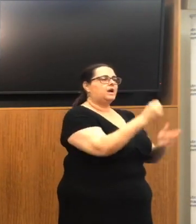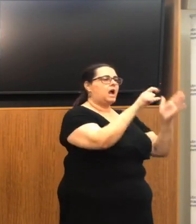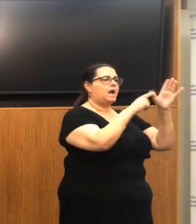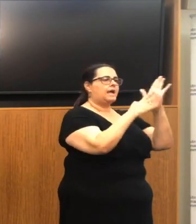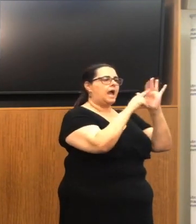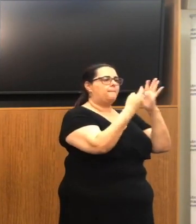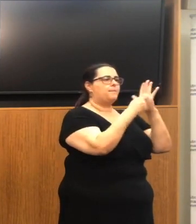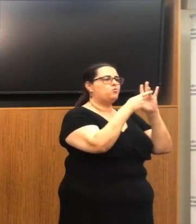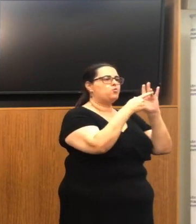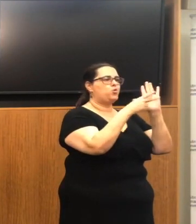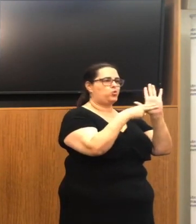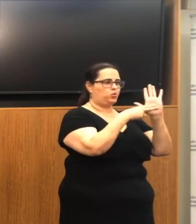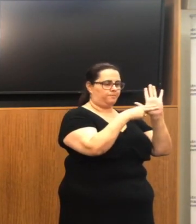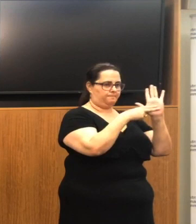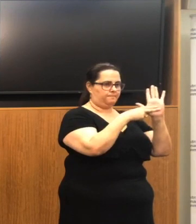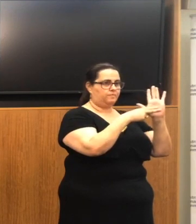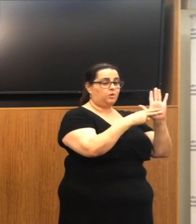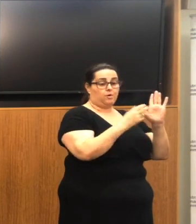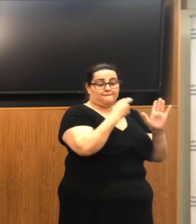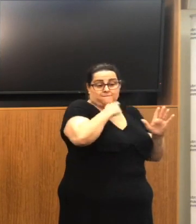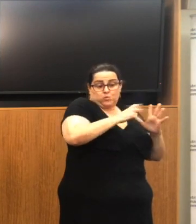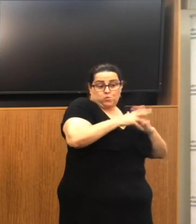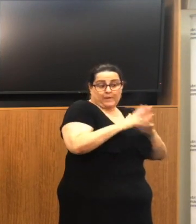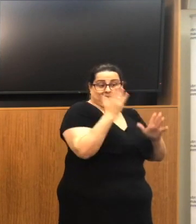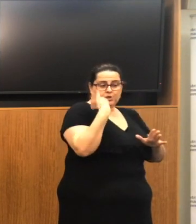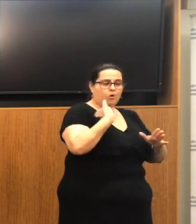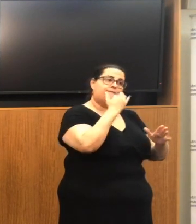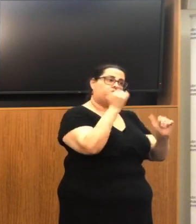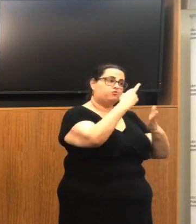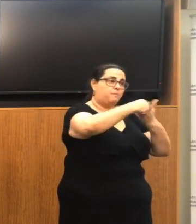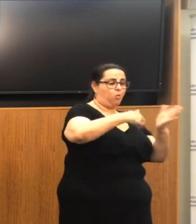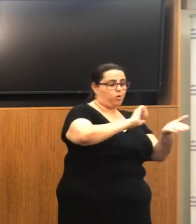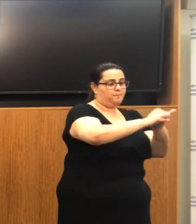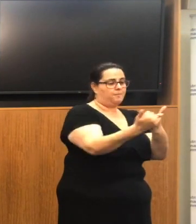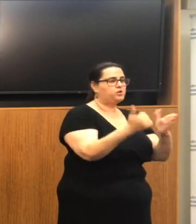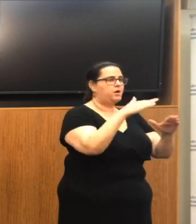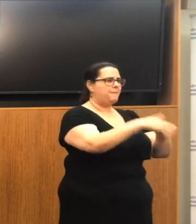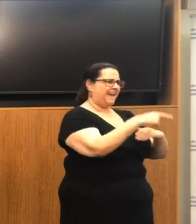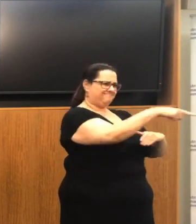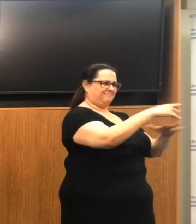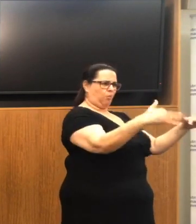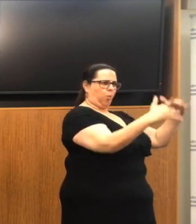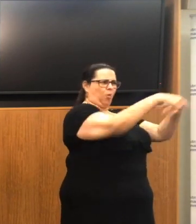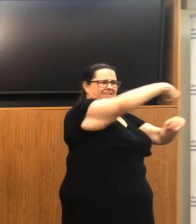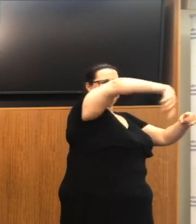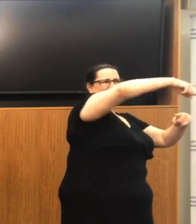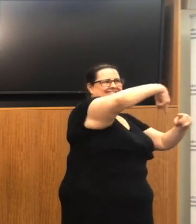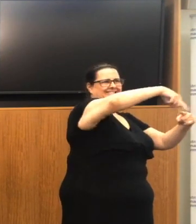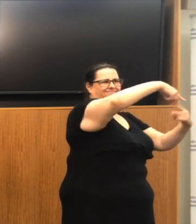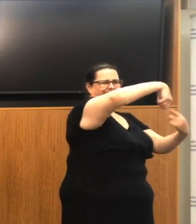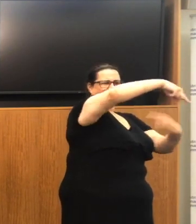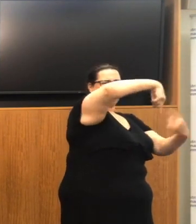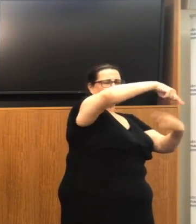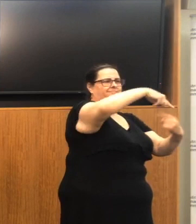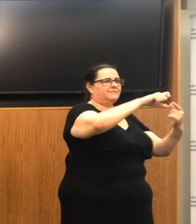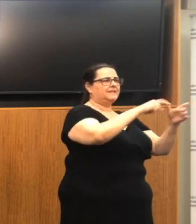We put out a report just a couple of weeks ago on the fighting that's emerged in the Angle Phone